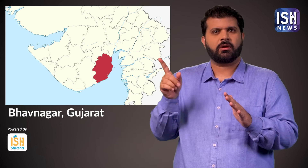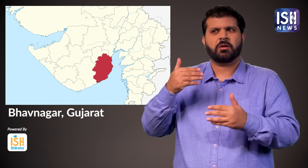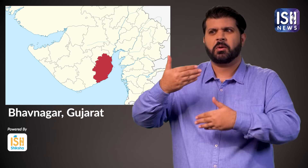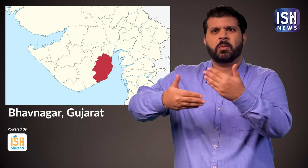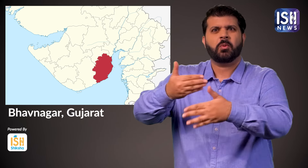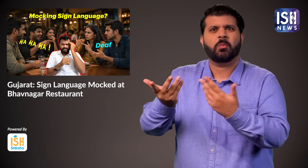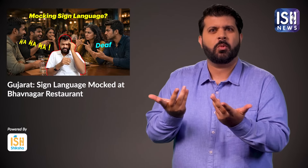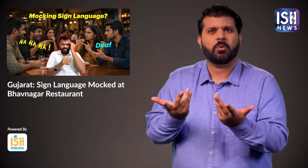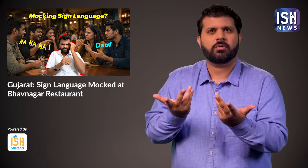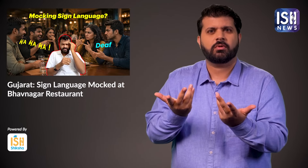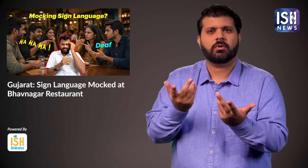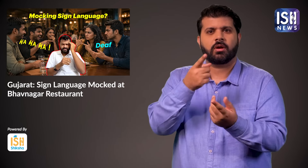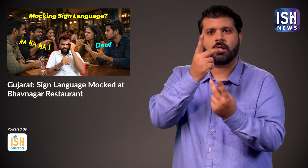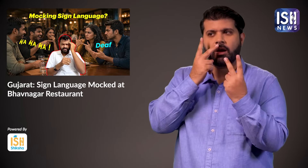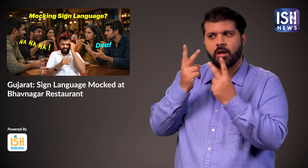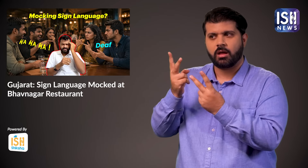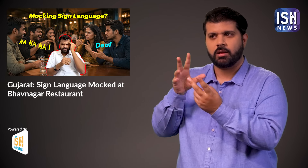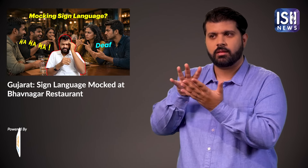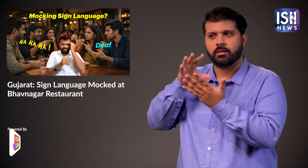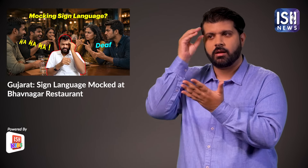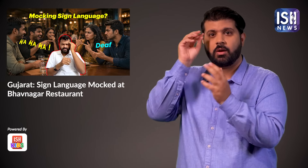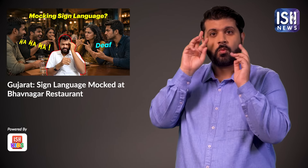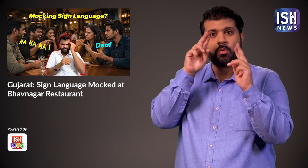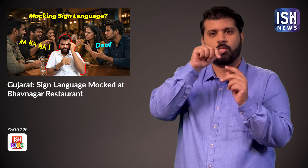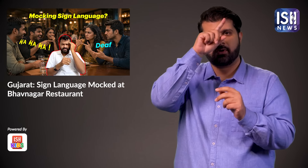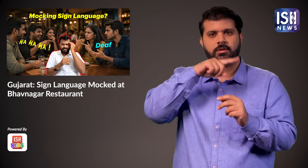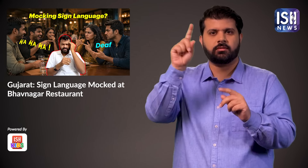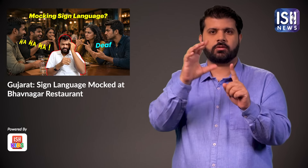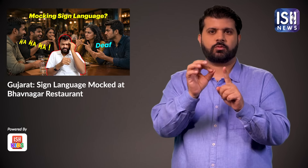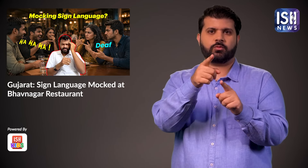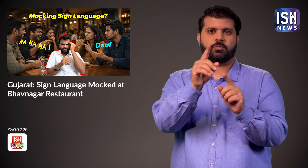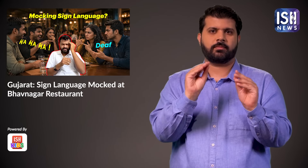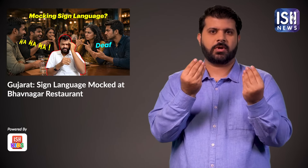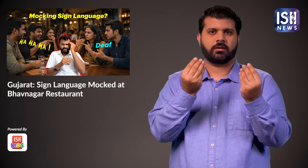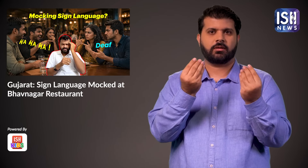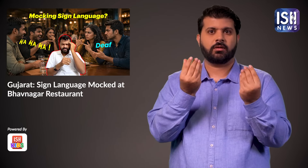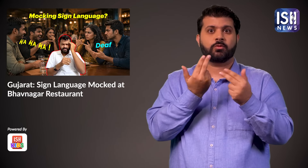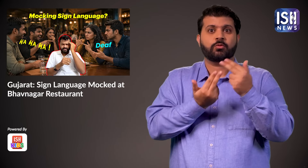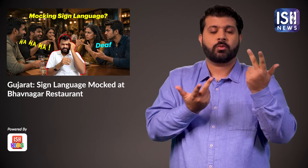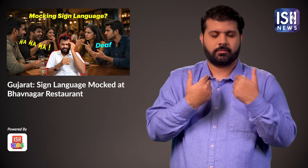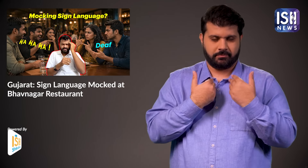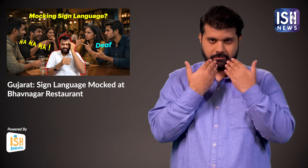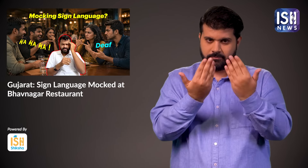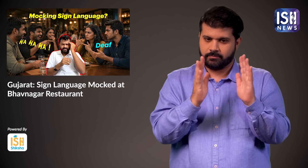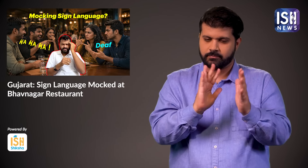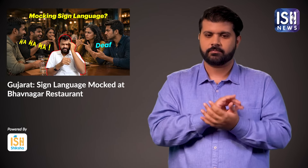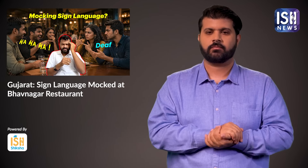When you hear this story, it may offer something Deaf people across the country can learn from and use. Let me share the incident.